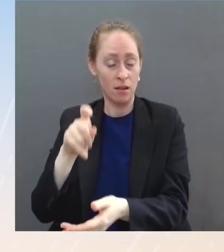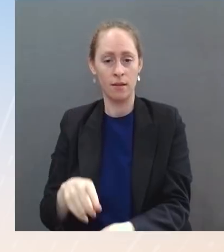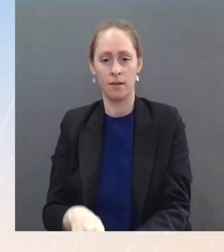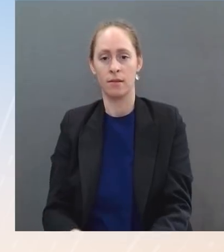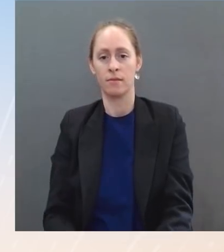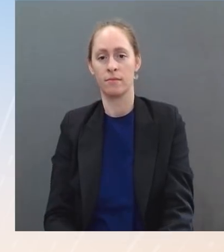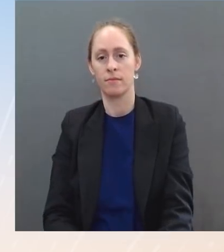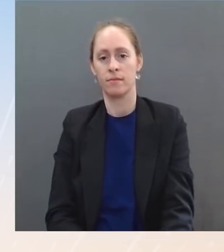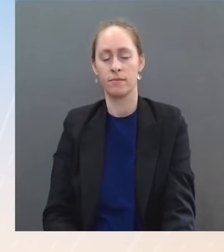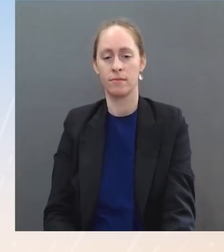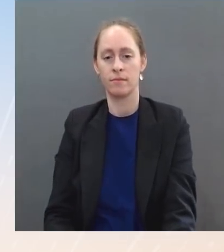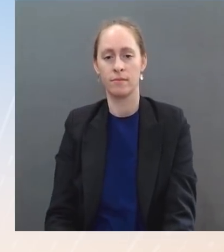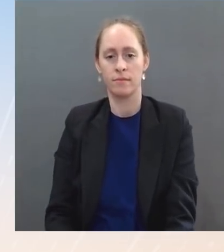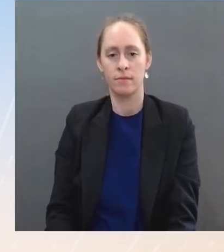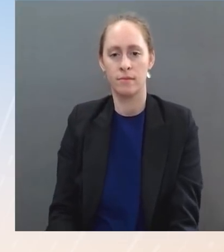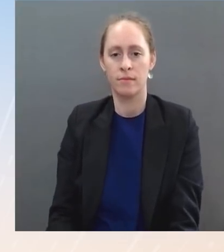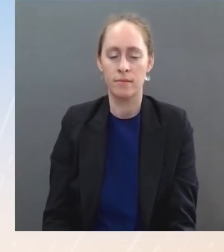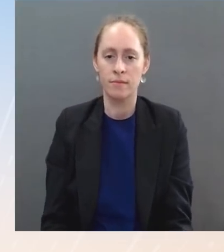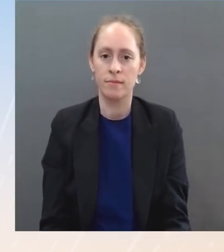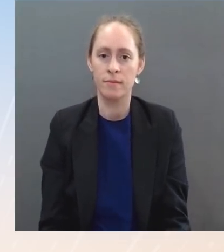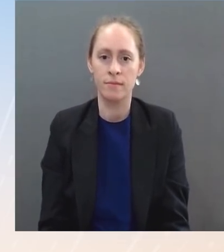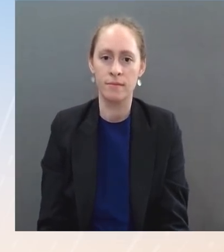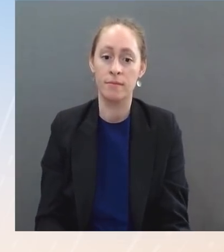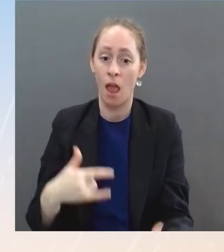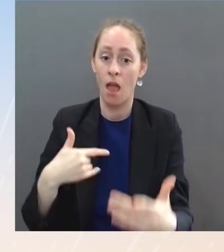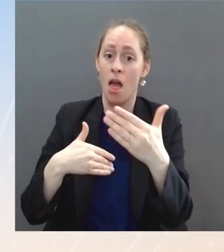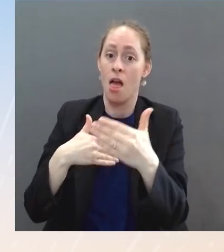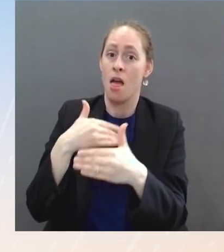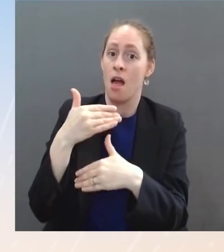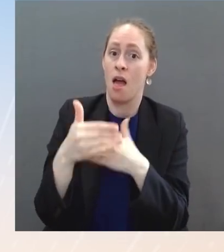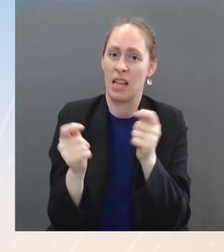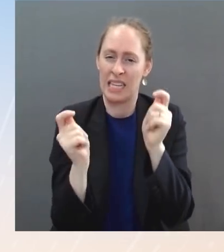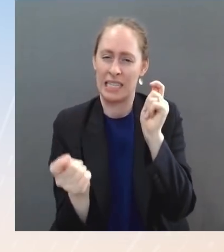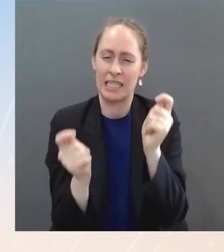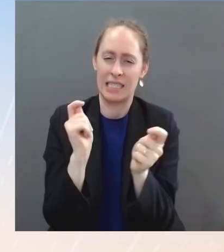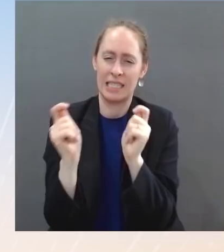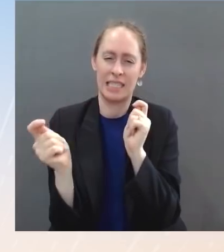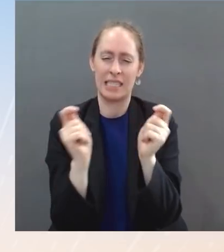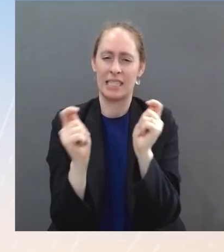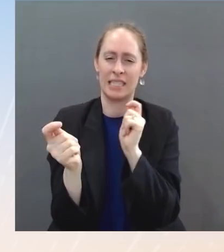to fund some of our most very urgent COVID response needs.